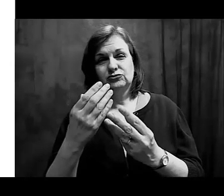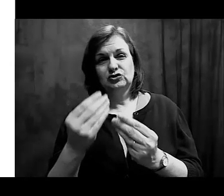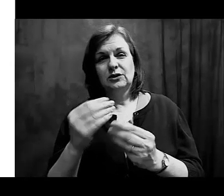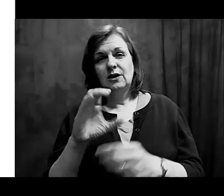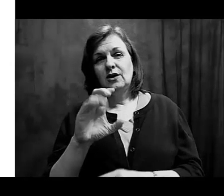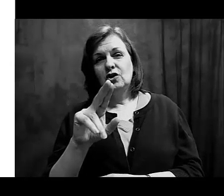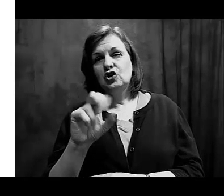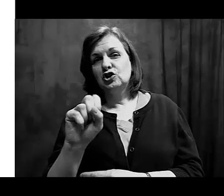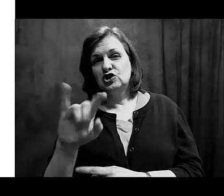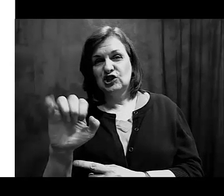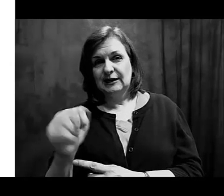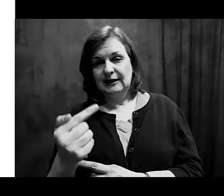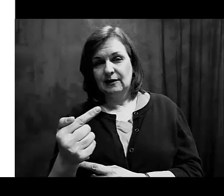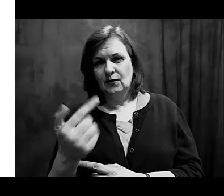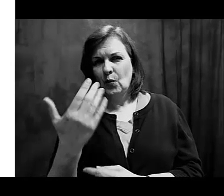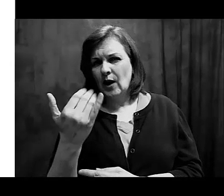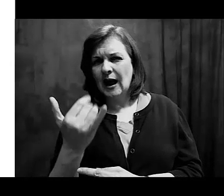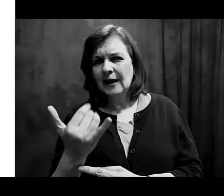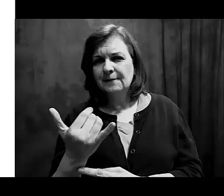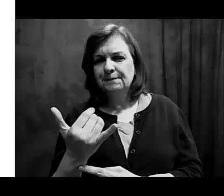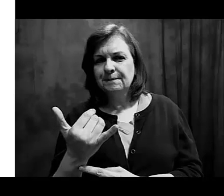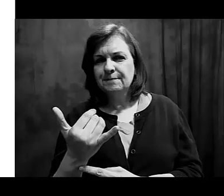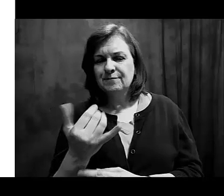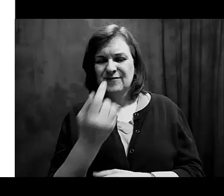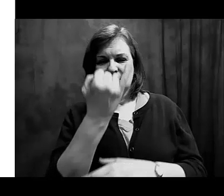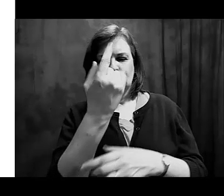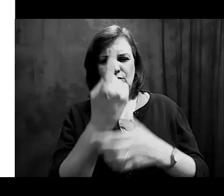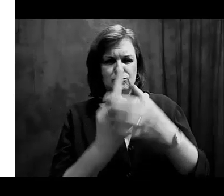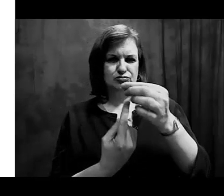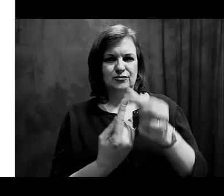it's got all of this going on because